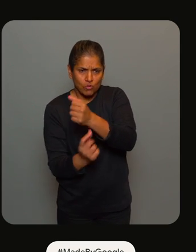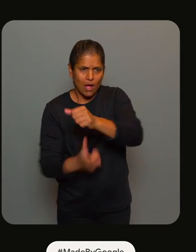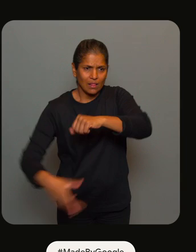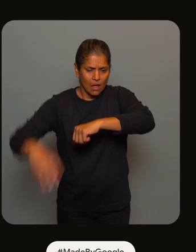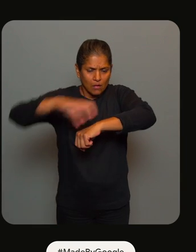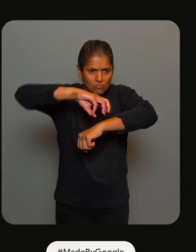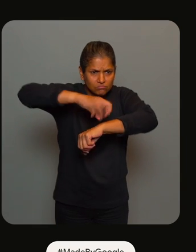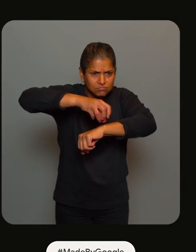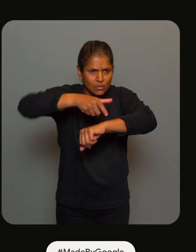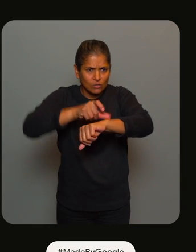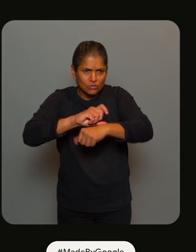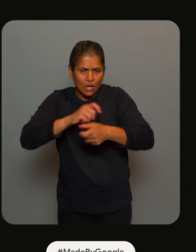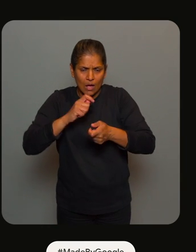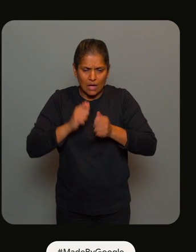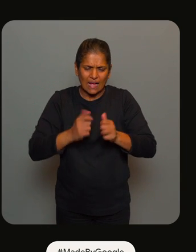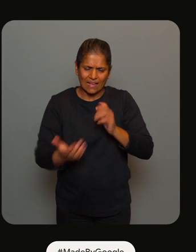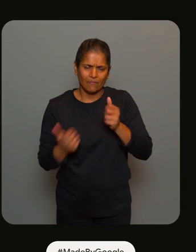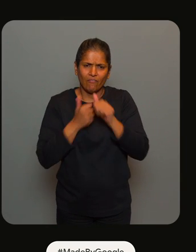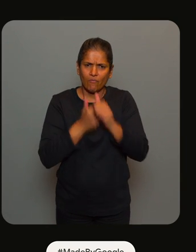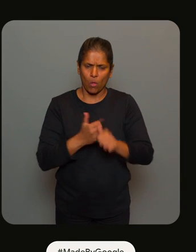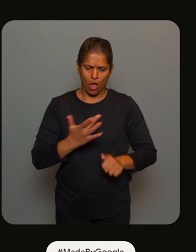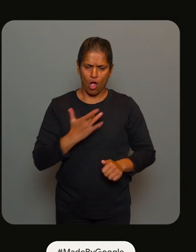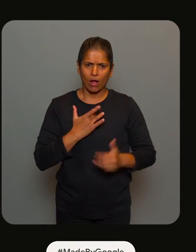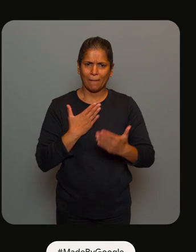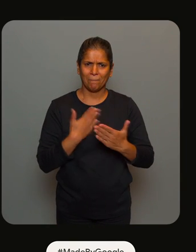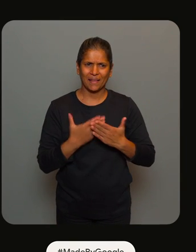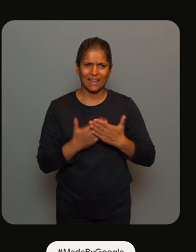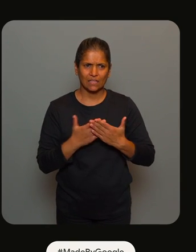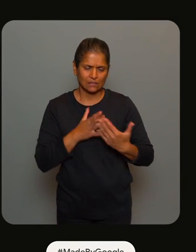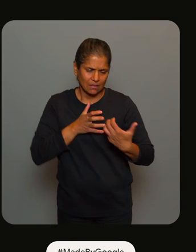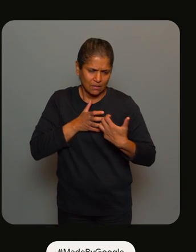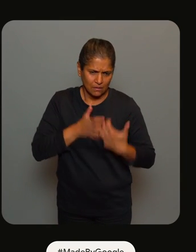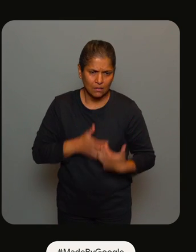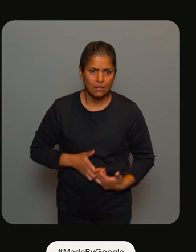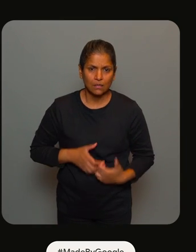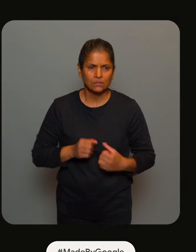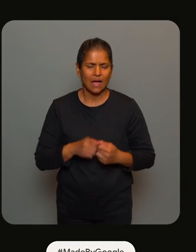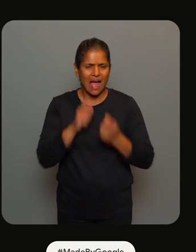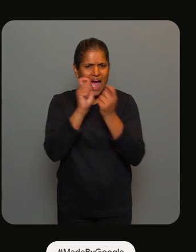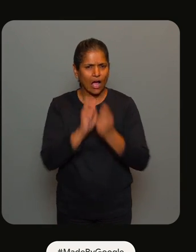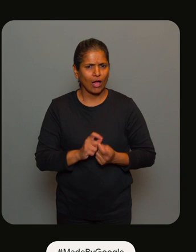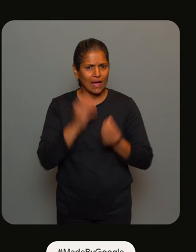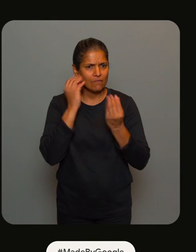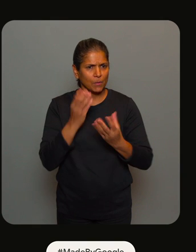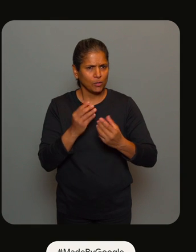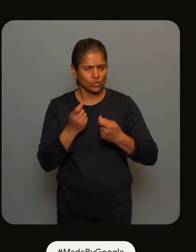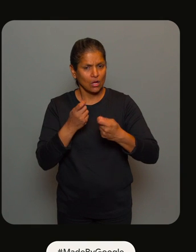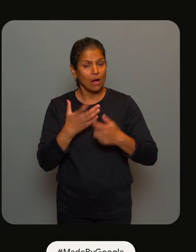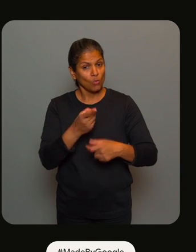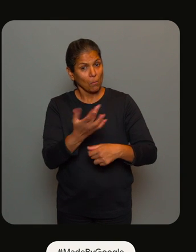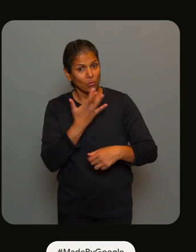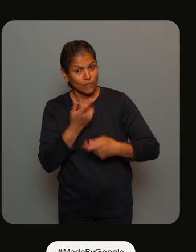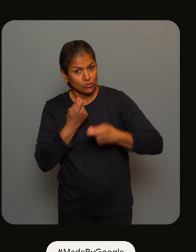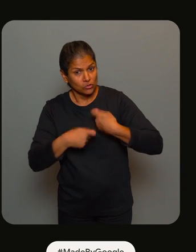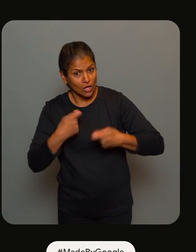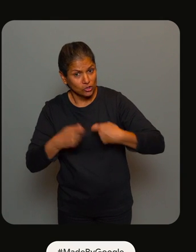of the UI, and dozens of customizable watch faces. So you can go with an analog or a digital look.